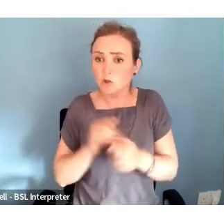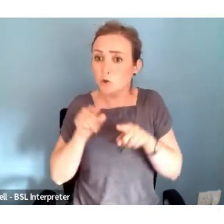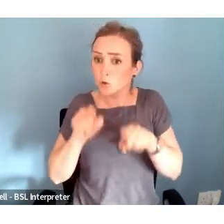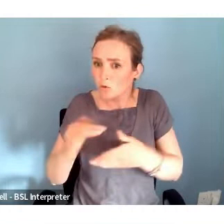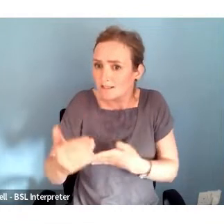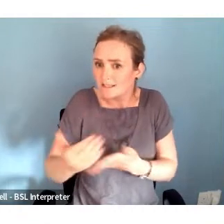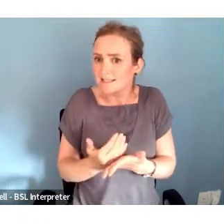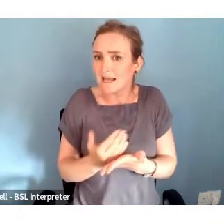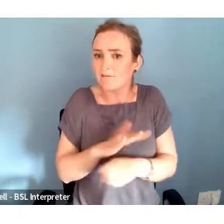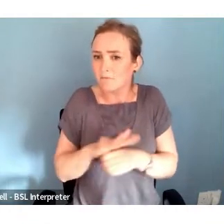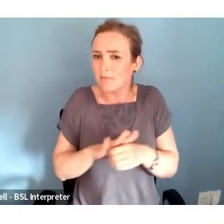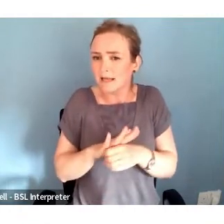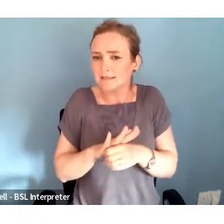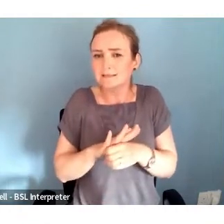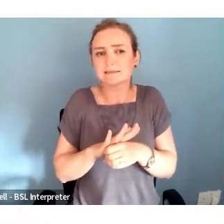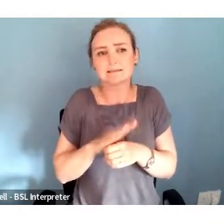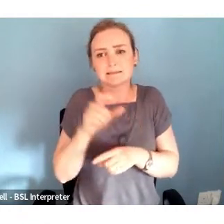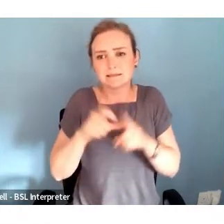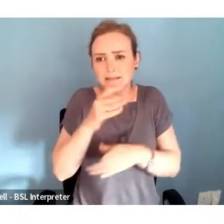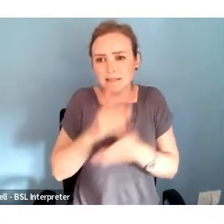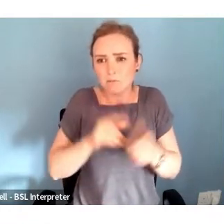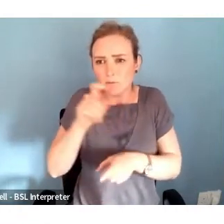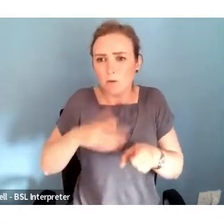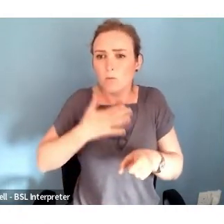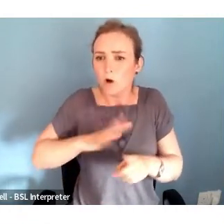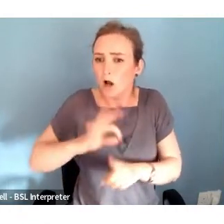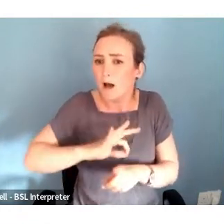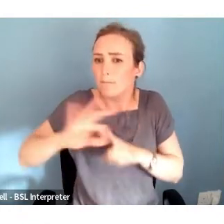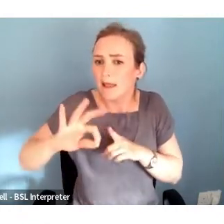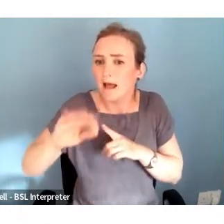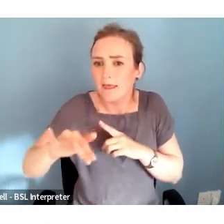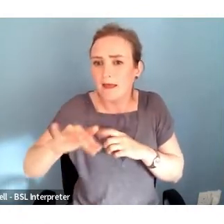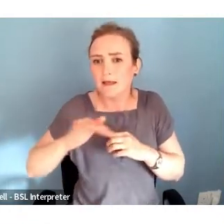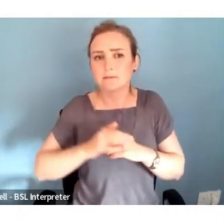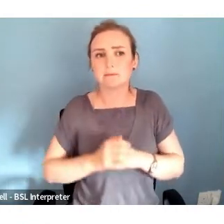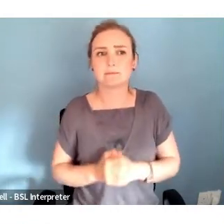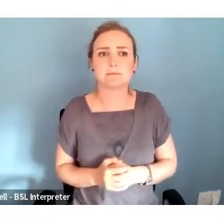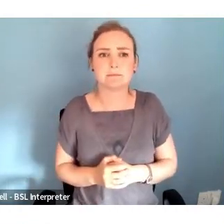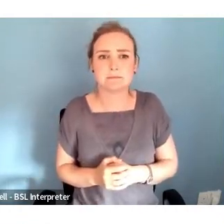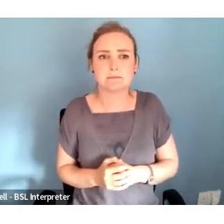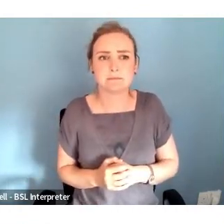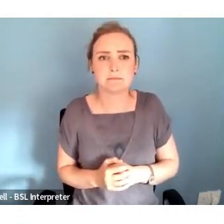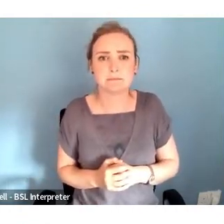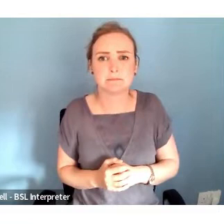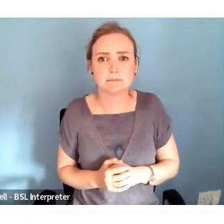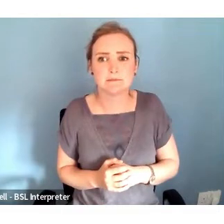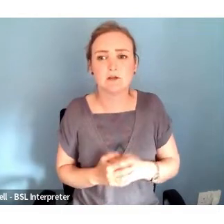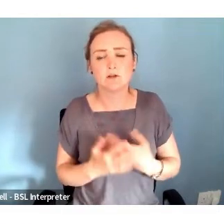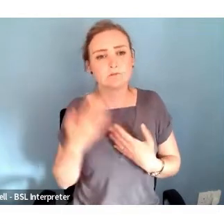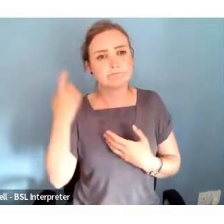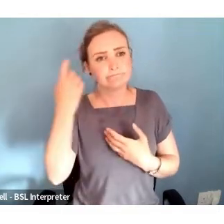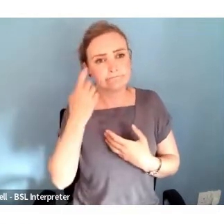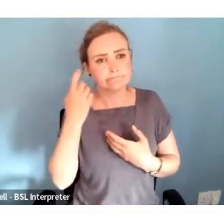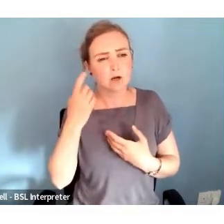to. So looking at the recruitment process right at the beginning, when a vacancy